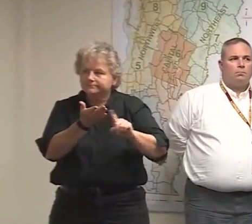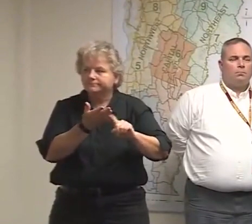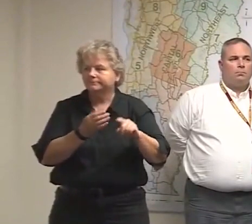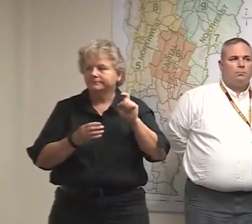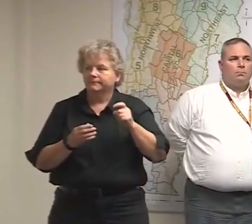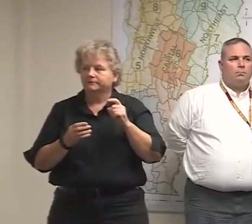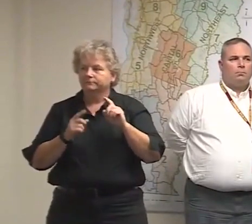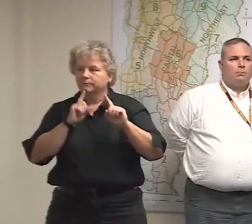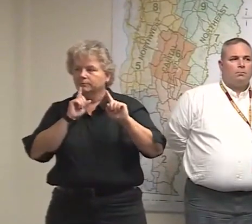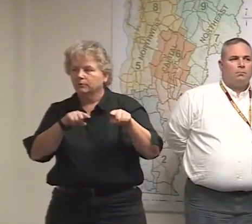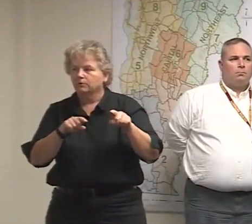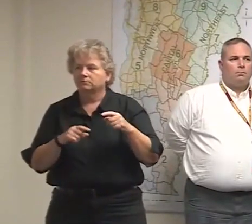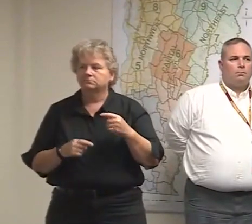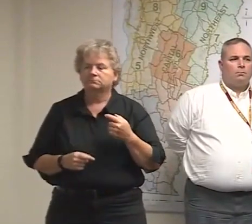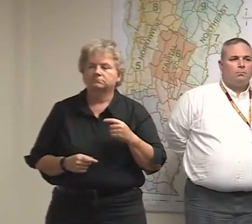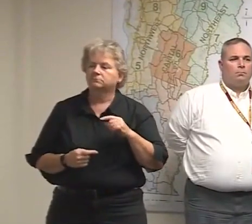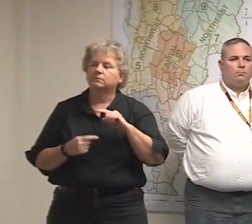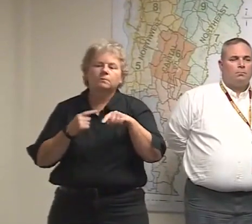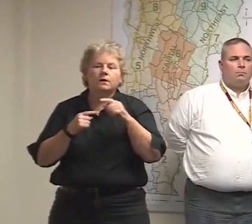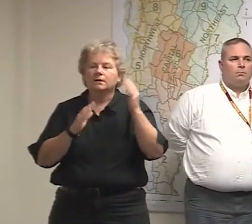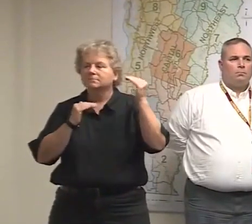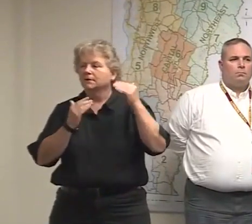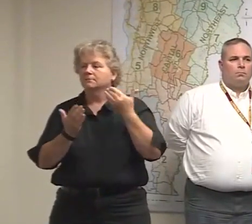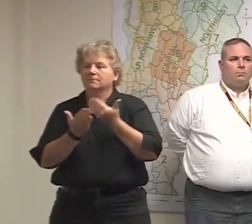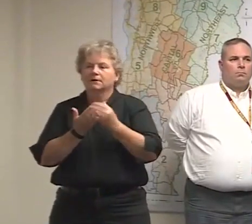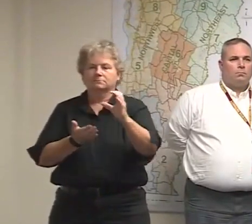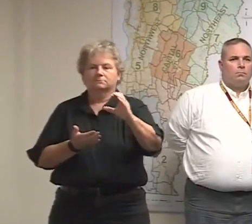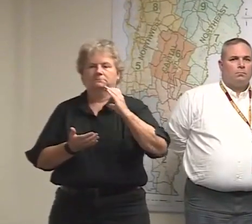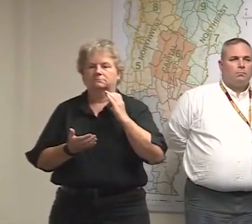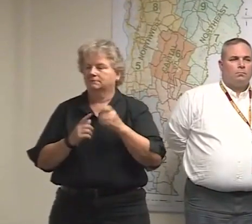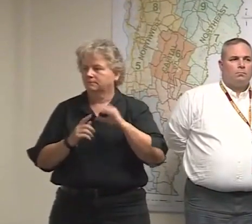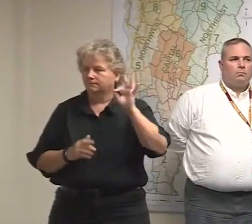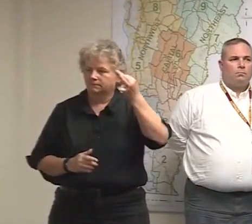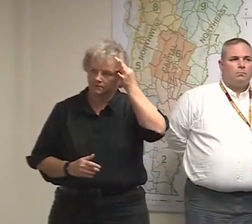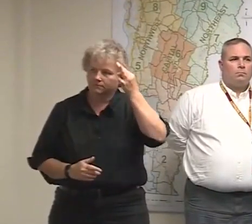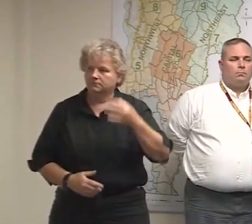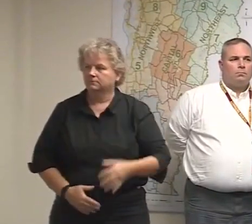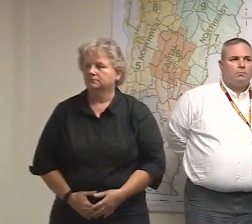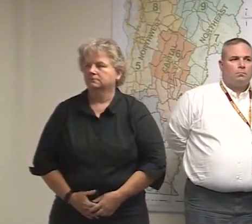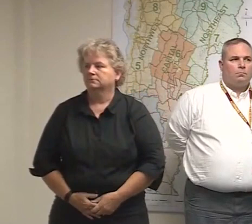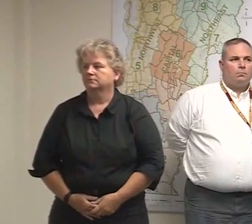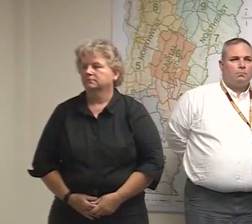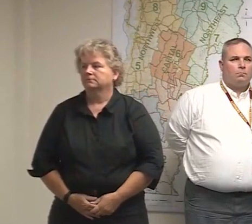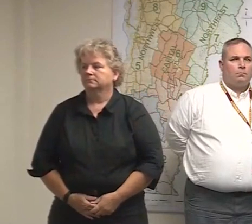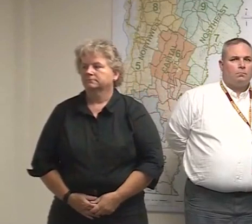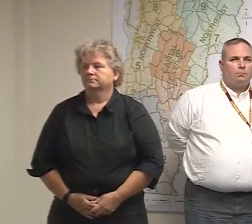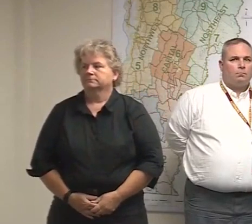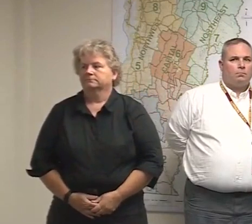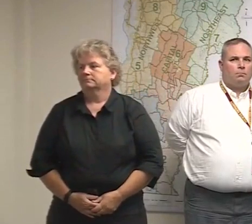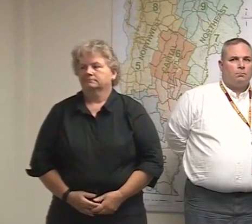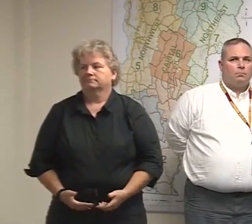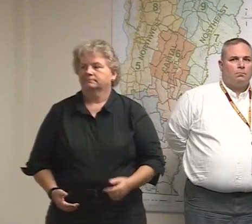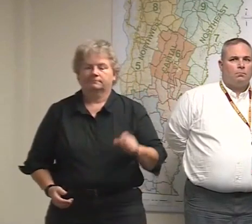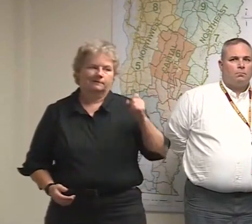DO YOU HAVE ANY TYPE OF TIMELINE OF WHEN THESE FEDERAL RESOURCES COULD BE COMING IN AND HOW LONG THAT PROCESS IS GOING TO?